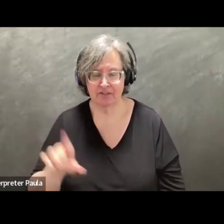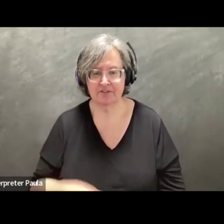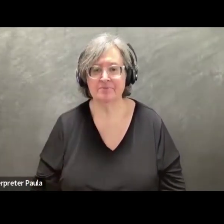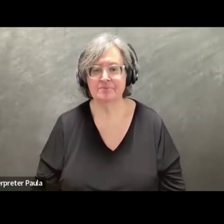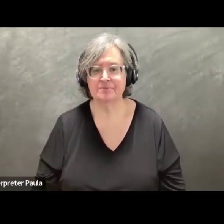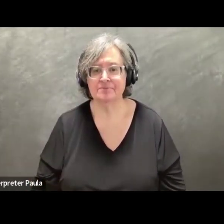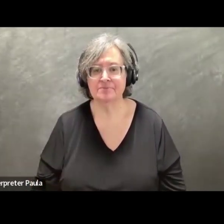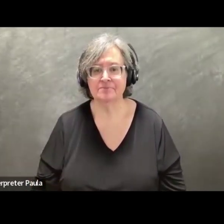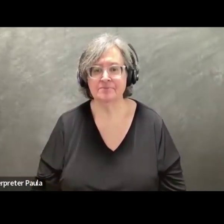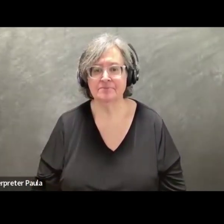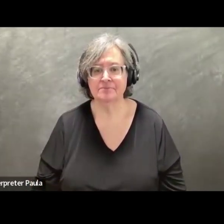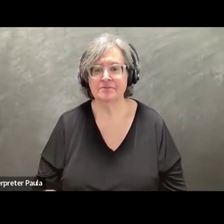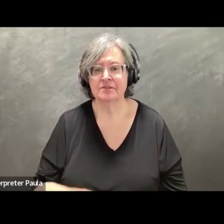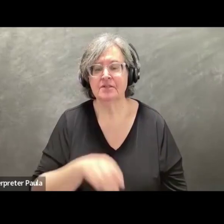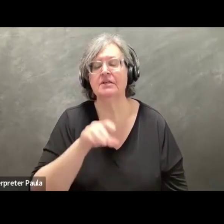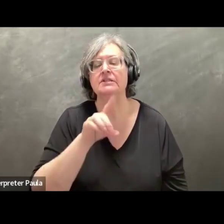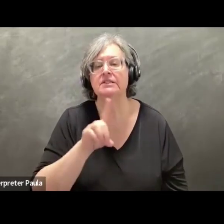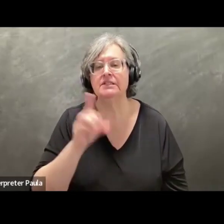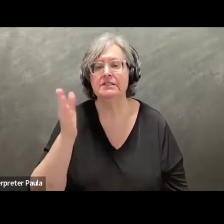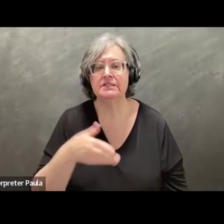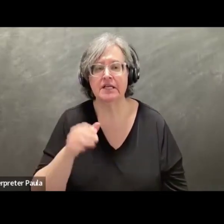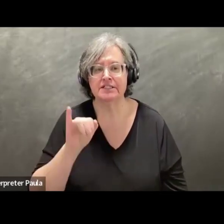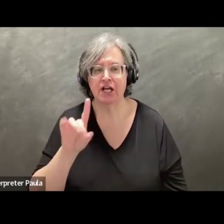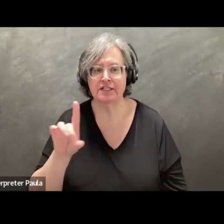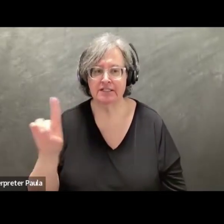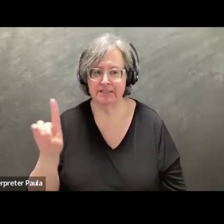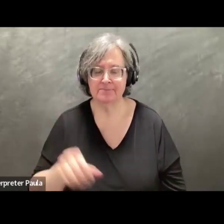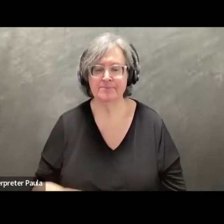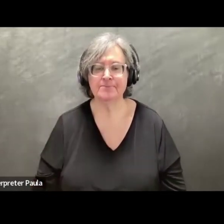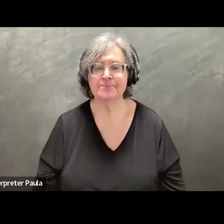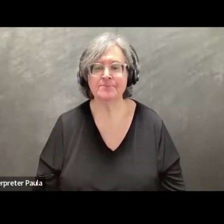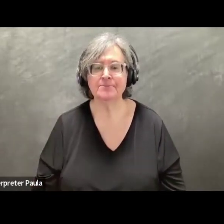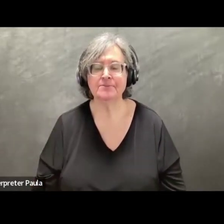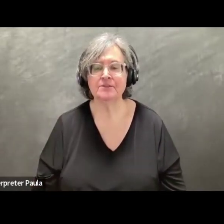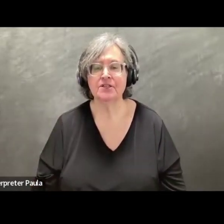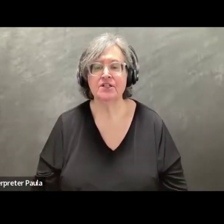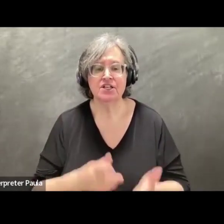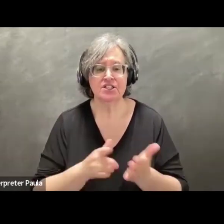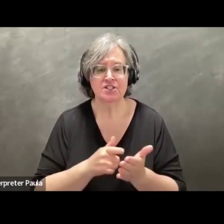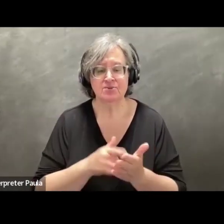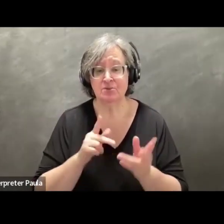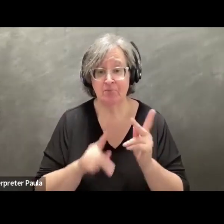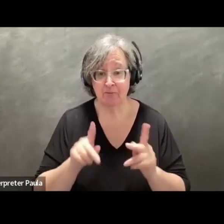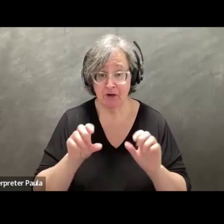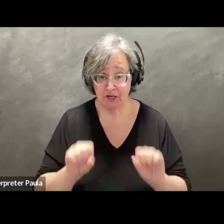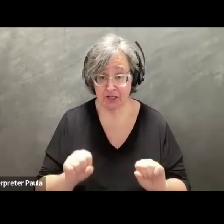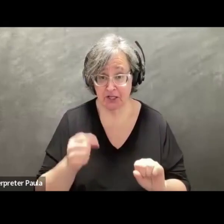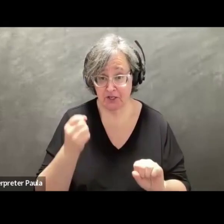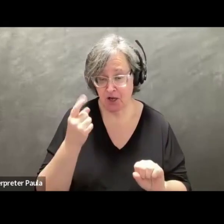dd, slash, IDD, sometimes people can understand me, but other